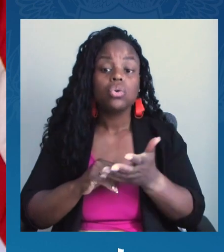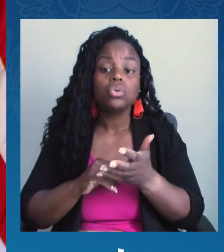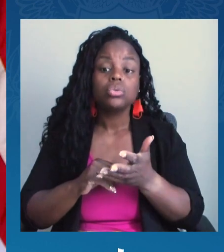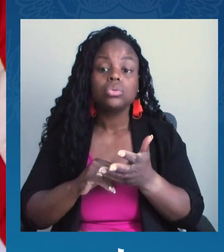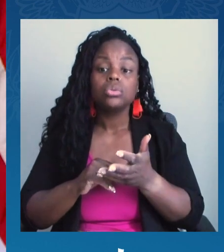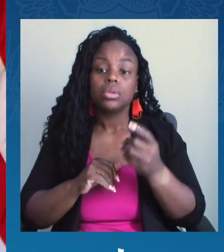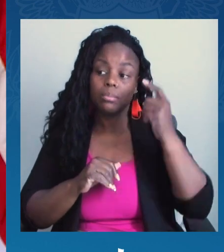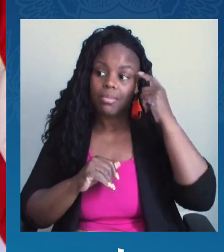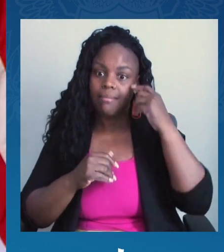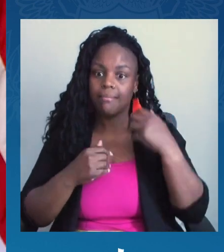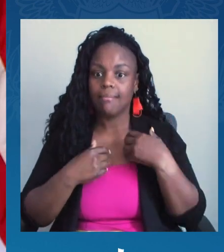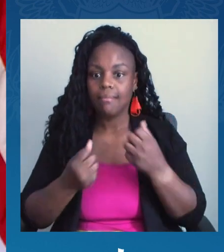the trauma on communities.